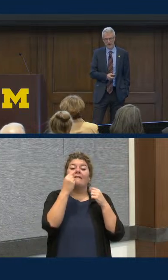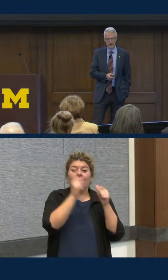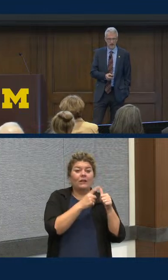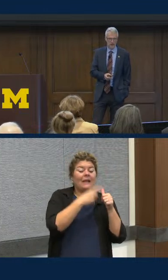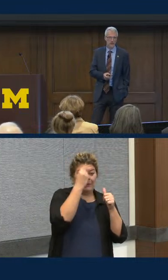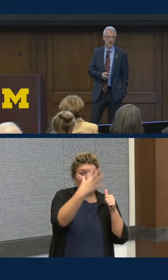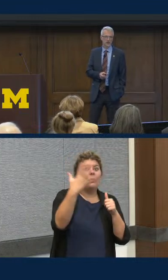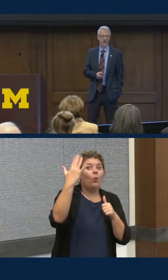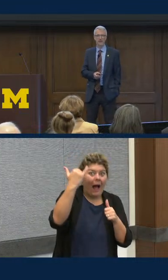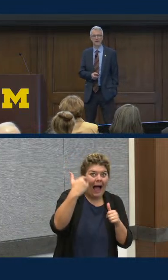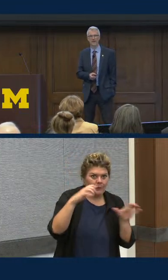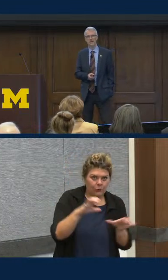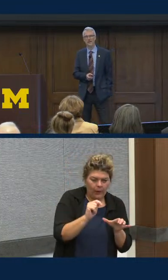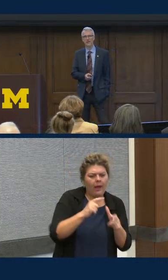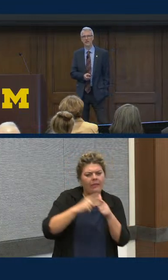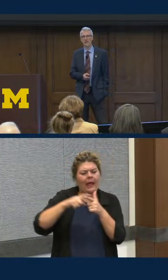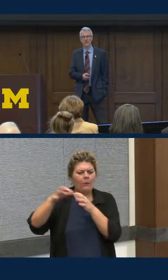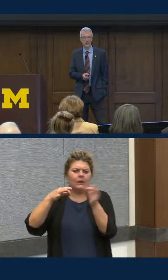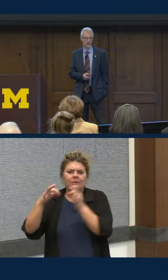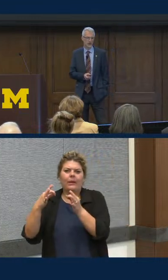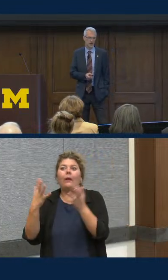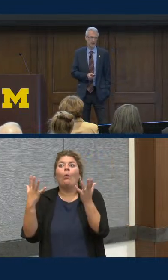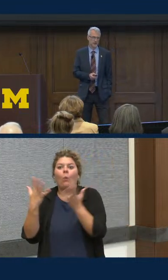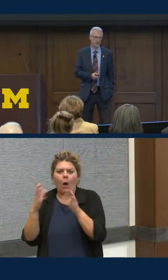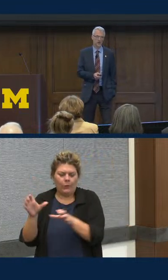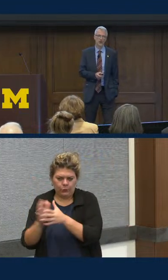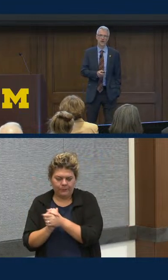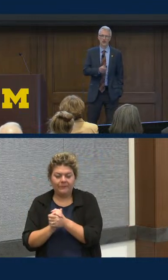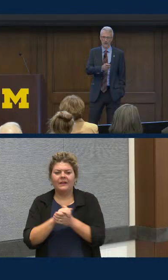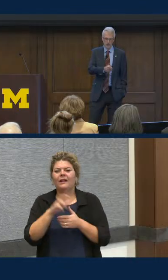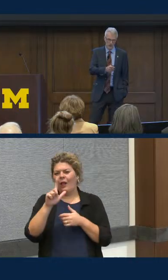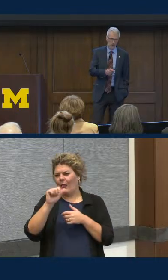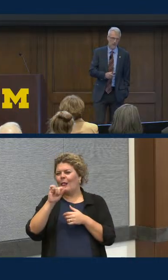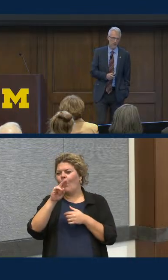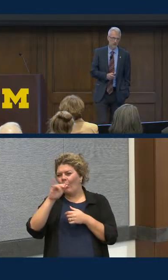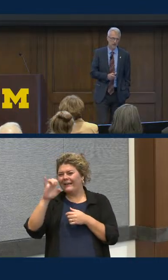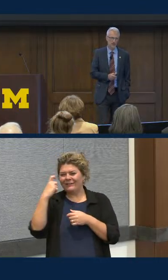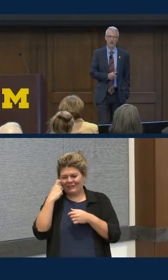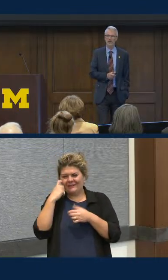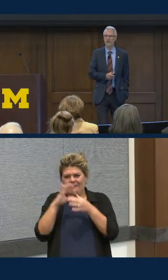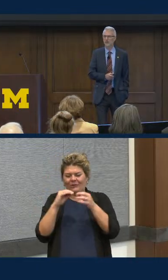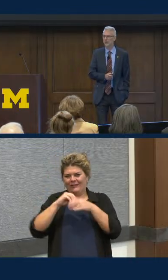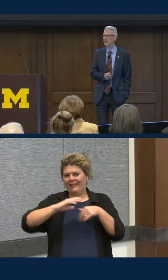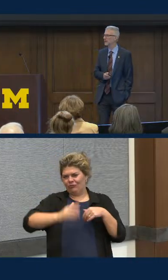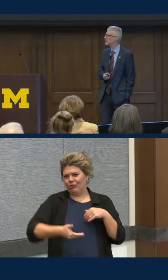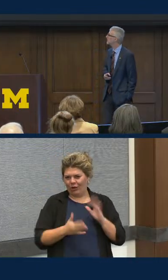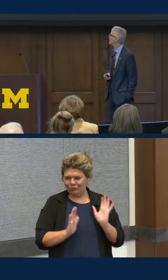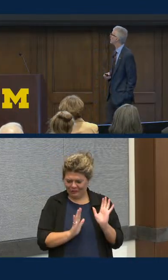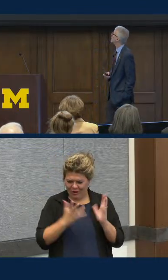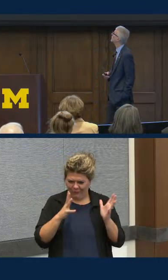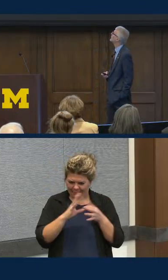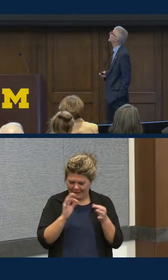we do I'd and Laurie already alluded to it in her introduction. The thing I will